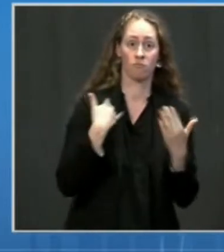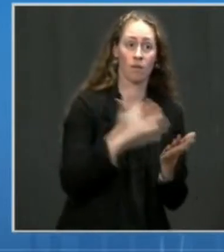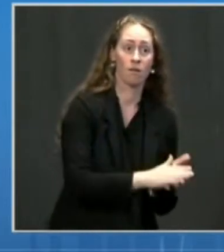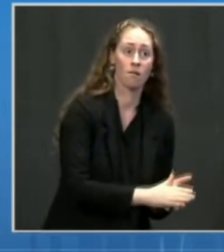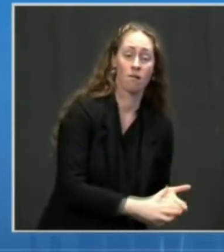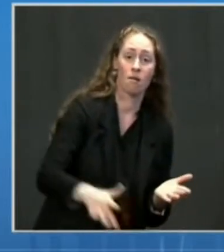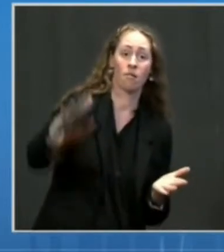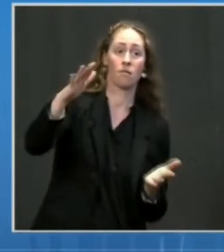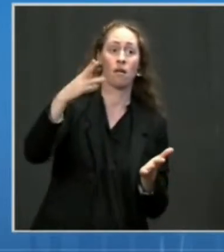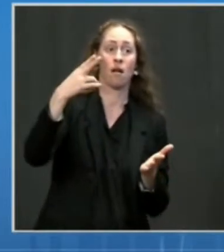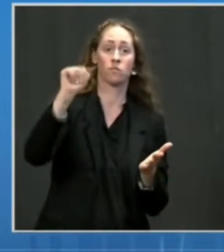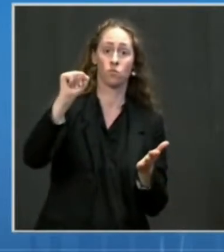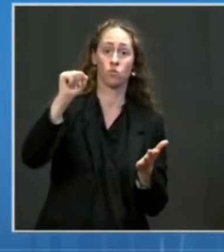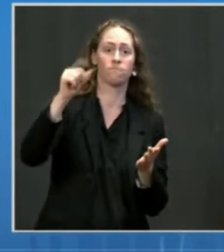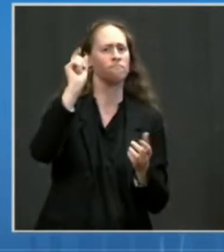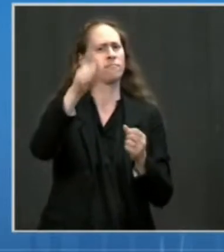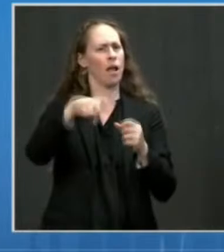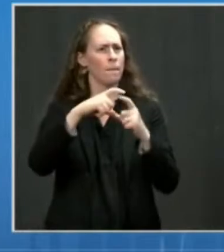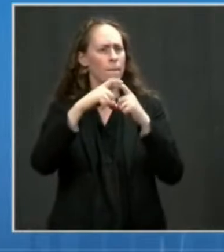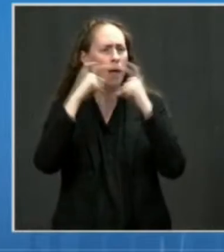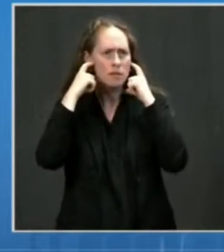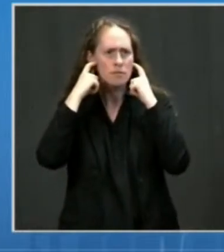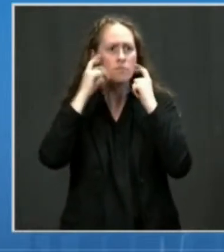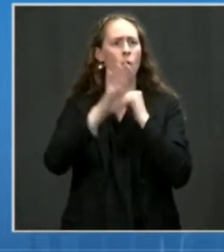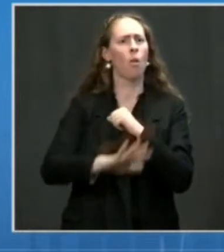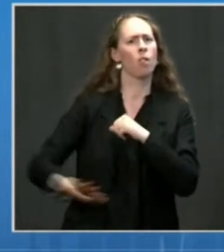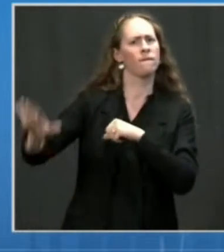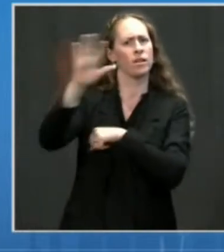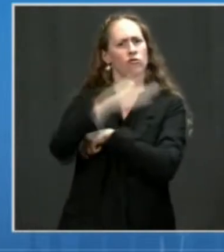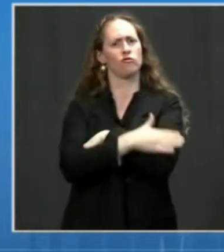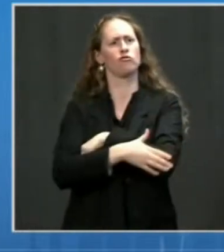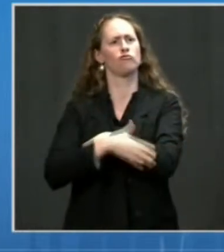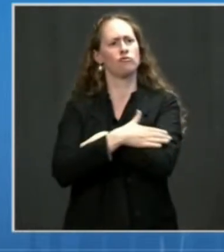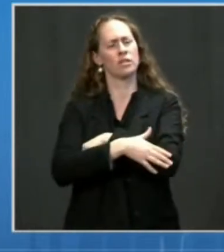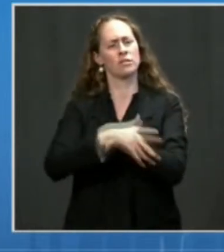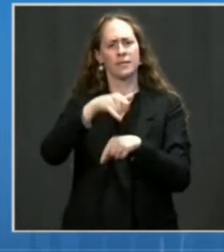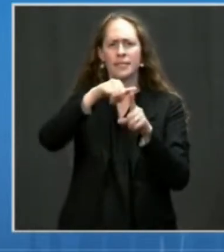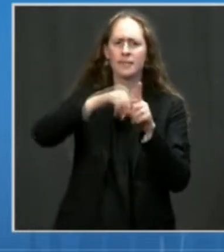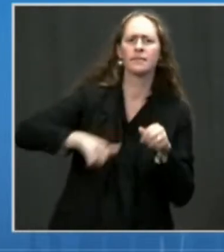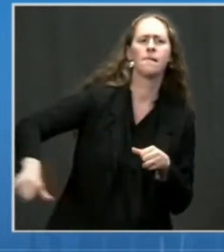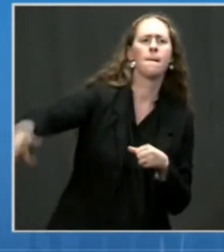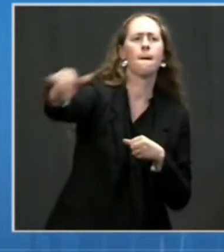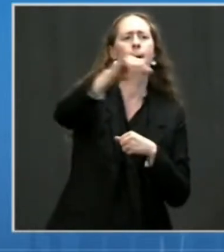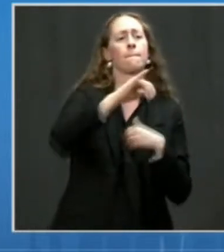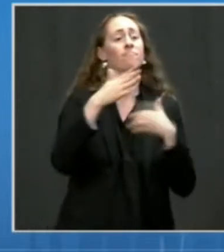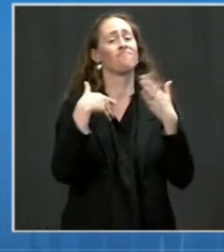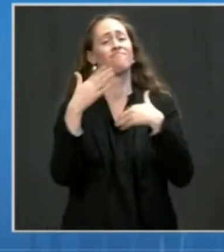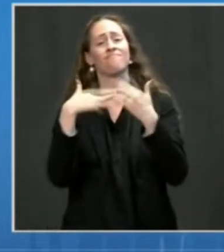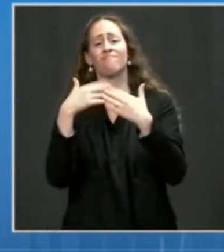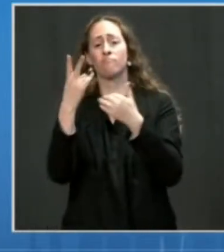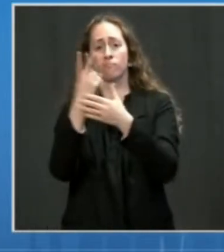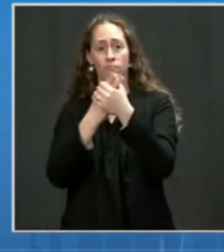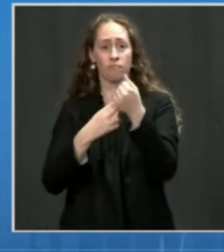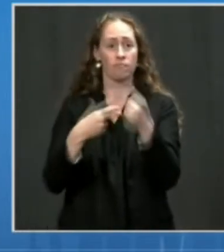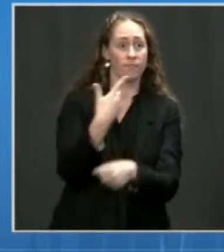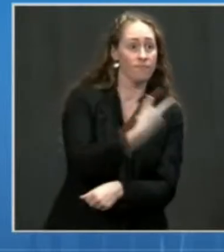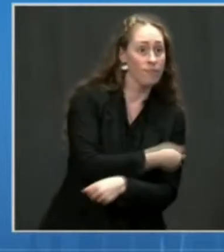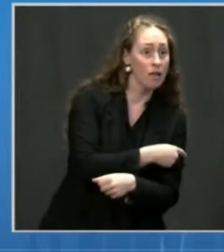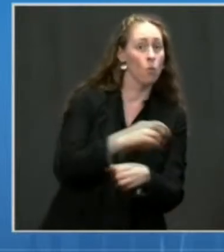GUIDANCE IS VERY CLEAR ABOUT WHAT WE'RE DOING IN SCHOOLS, AND THAT IS EVERYONE WHO IS IN A K THROUGH 12 SCHOOL IN THE